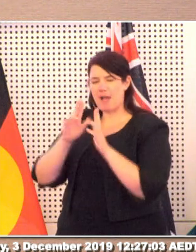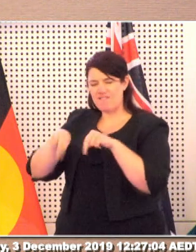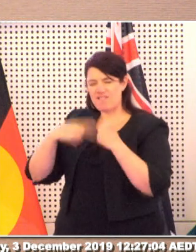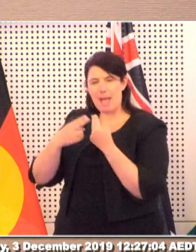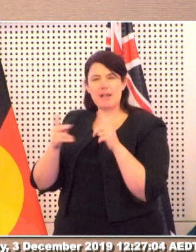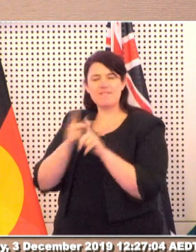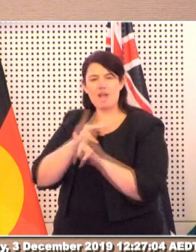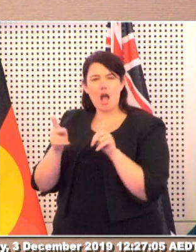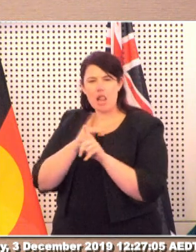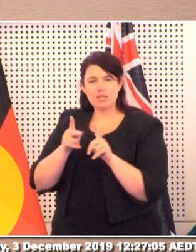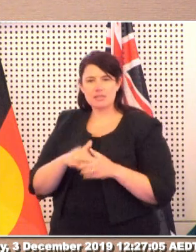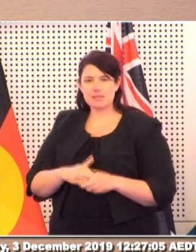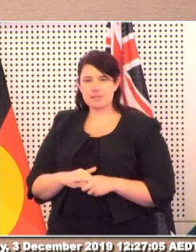I’m talking about a broad range.